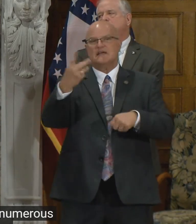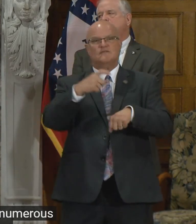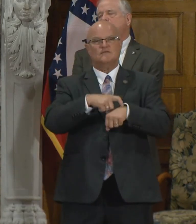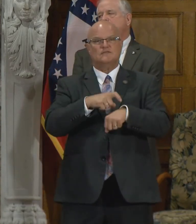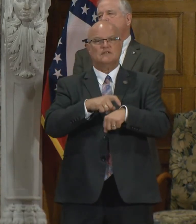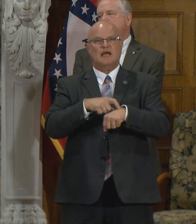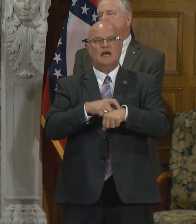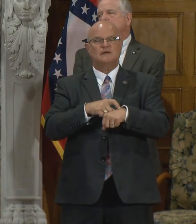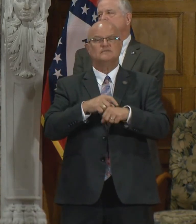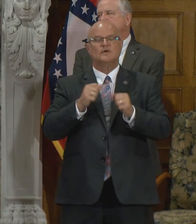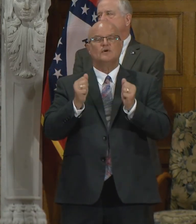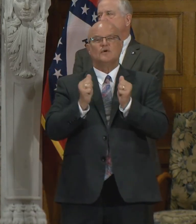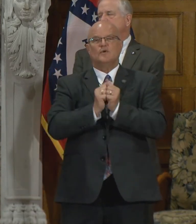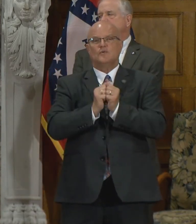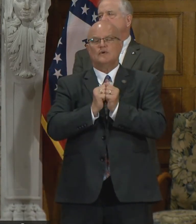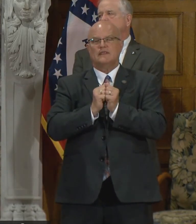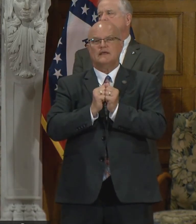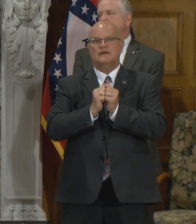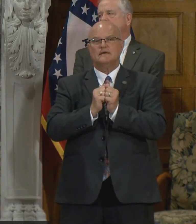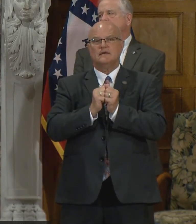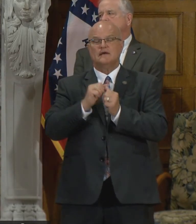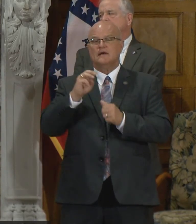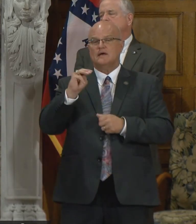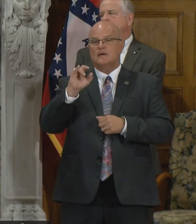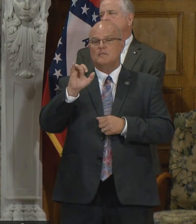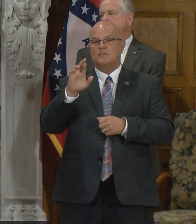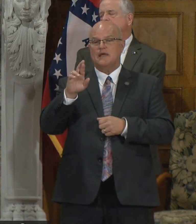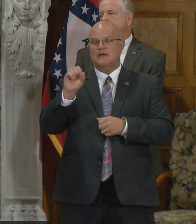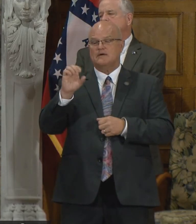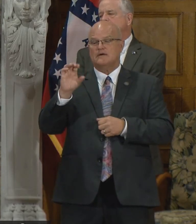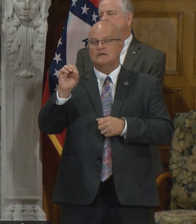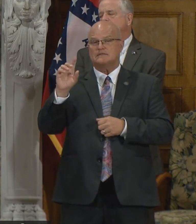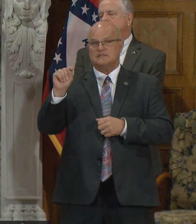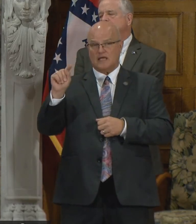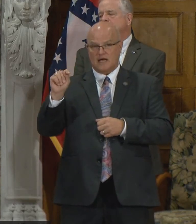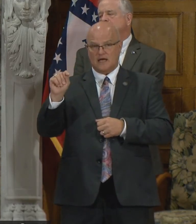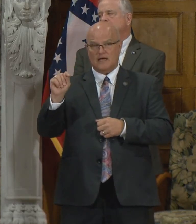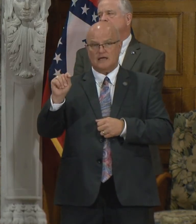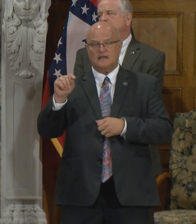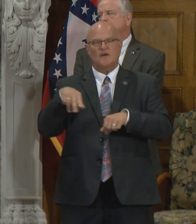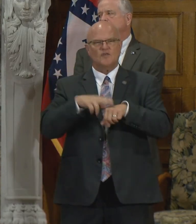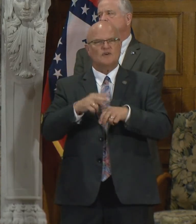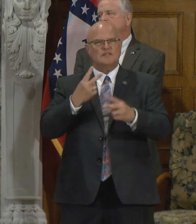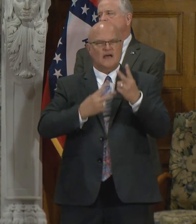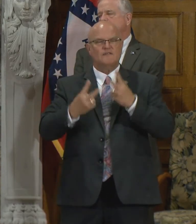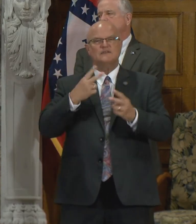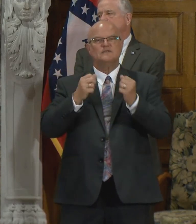from time to time with Mayor Scott. Of course I visit with the mayor